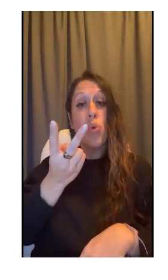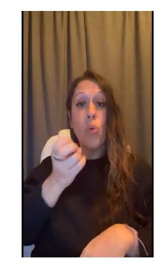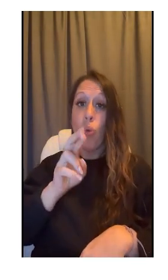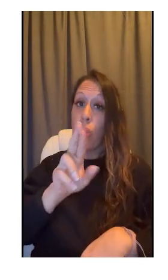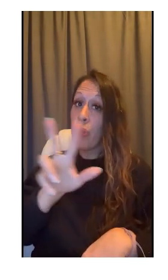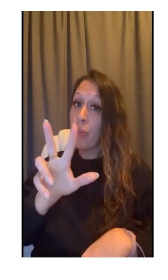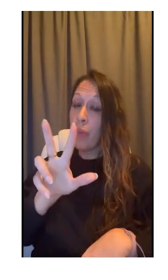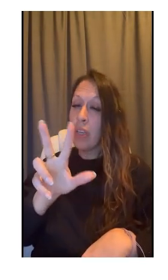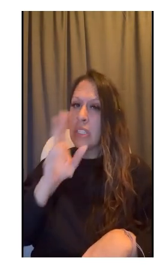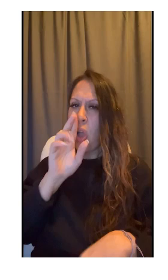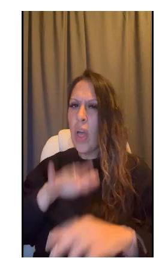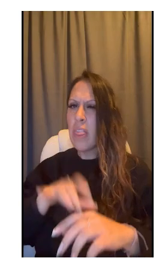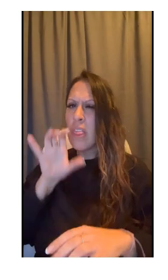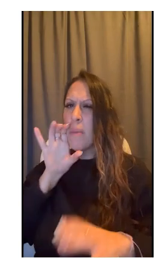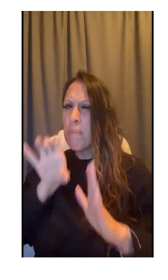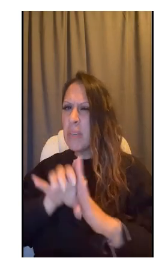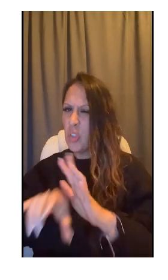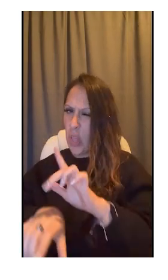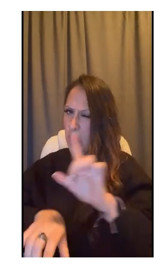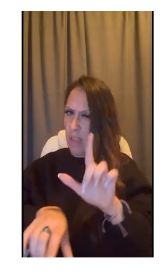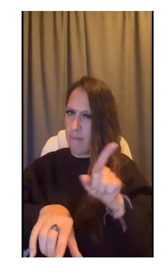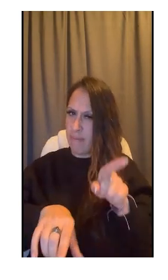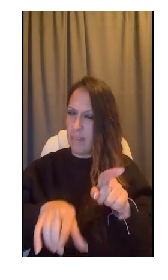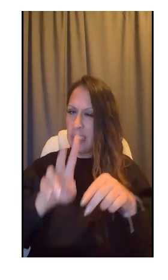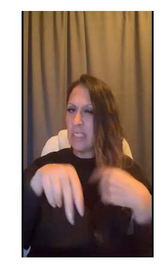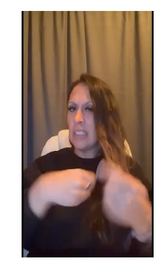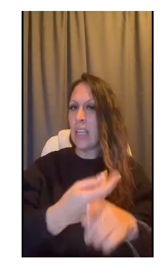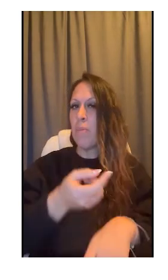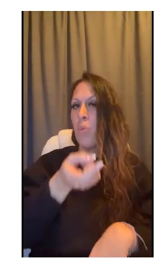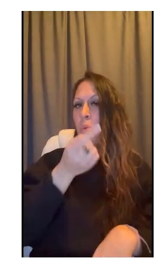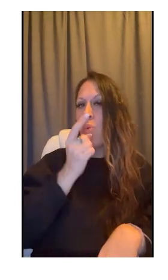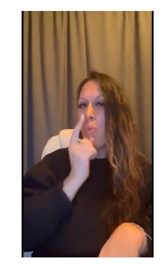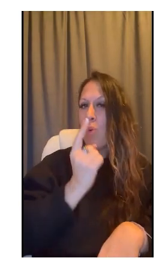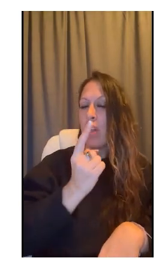and as you'll see on the left, a type one maxillary frenulum